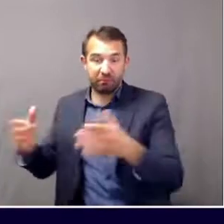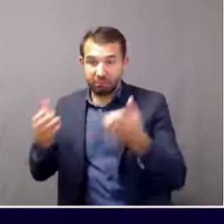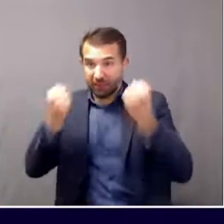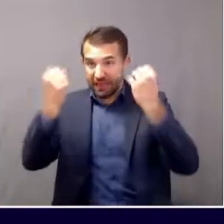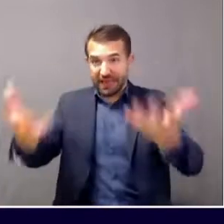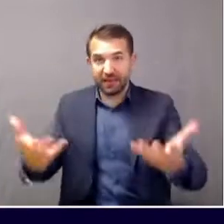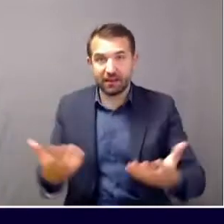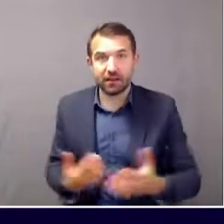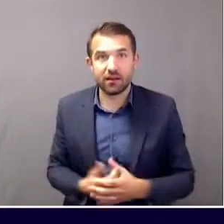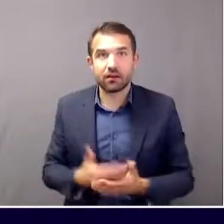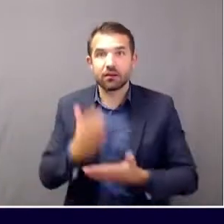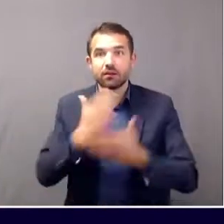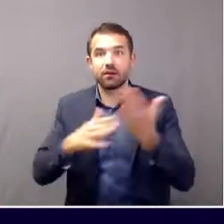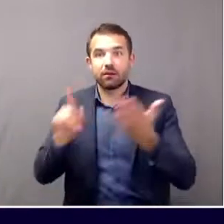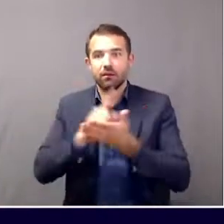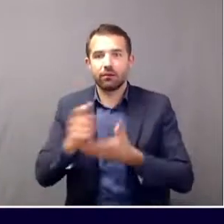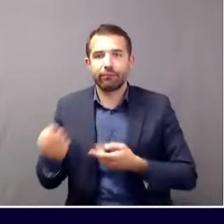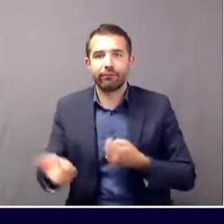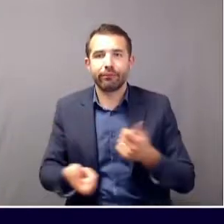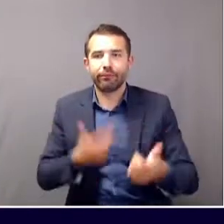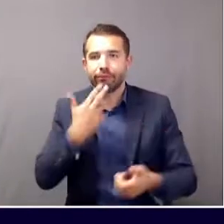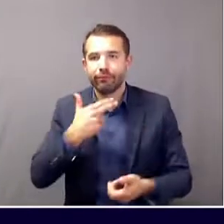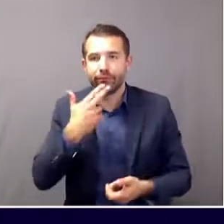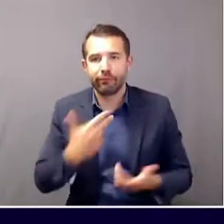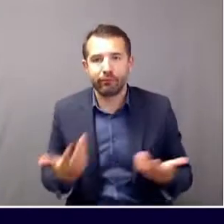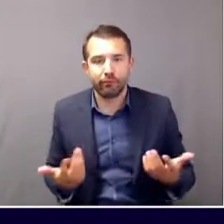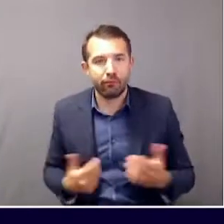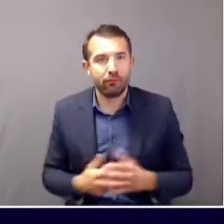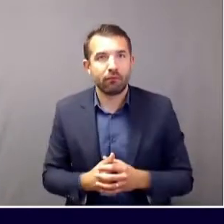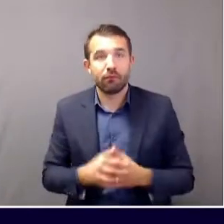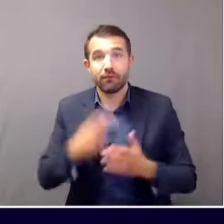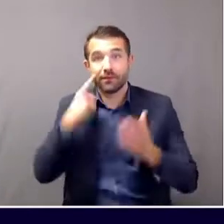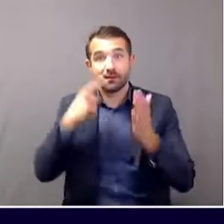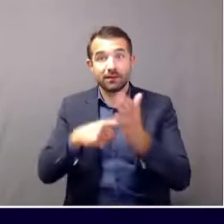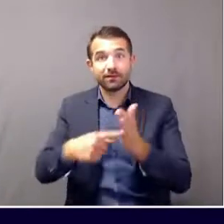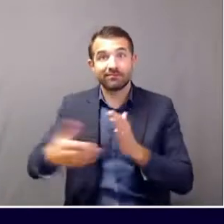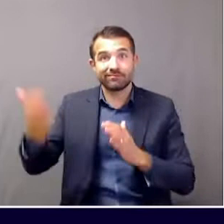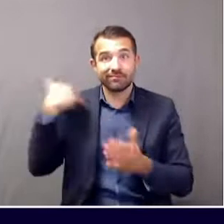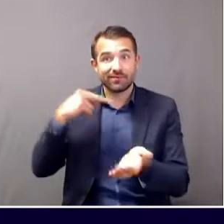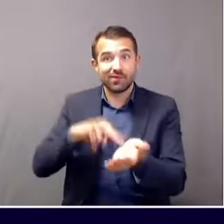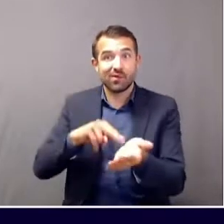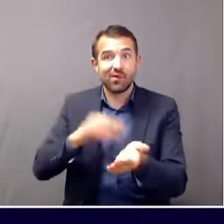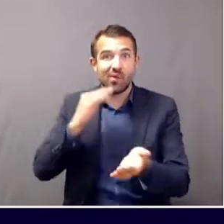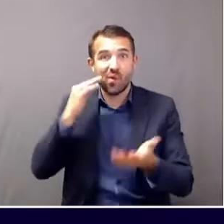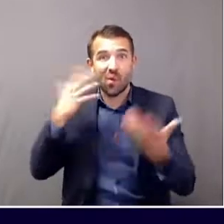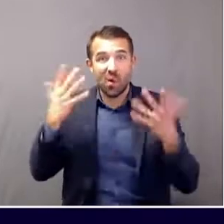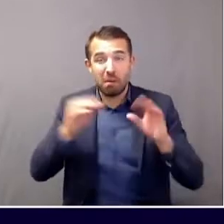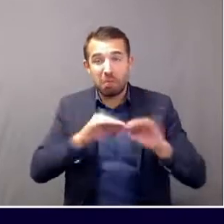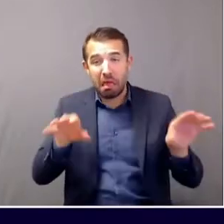occurred in nursing homes or those that were associated